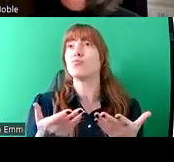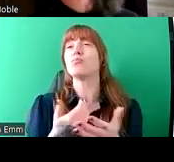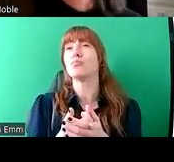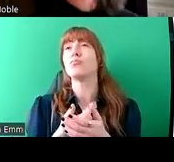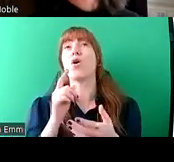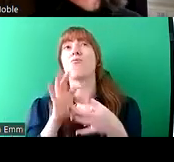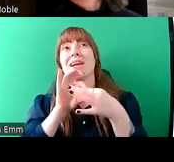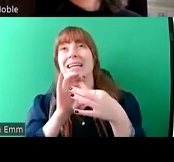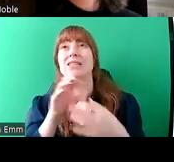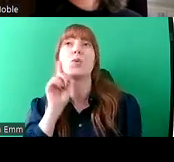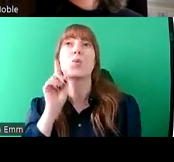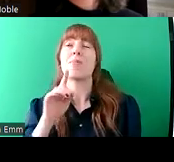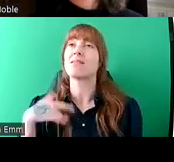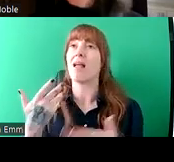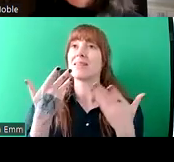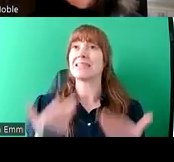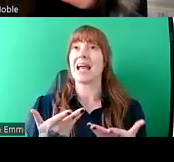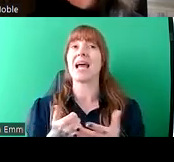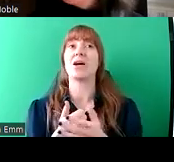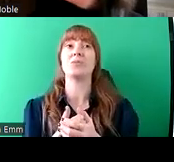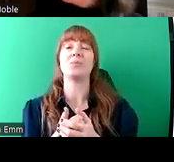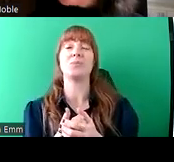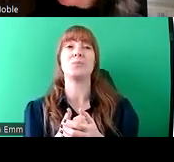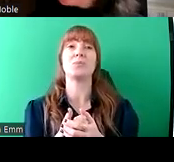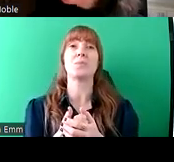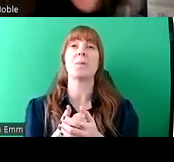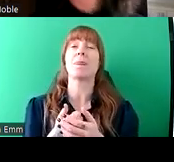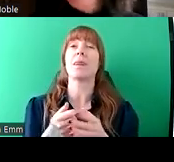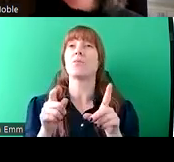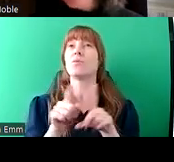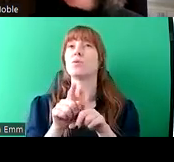collection also takes in books from the library that have been weeded. So, the library operates